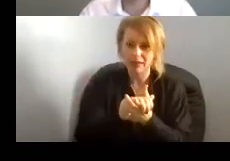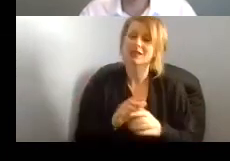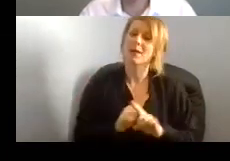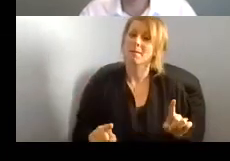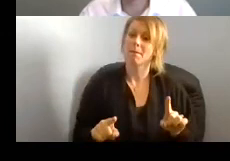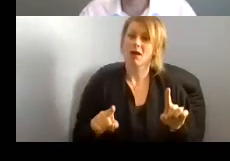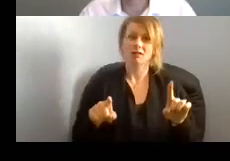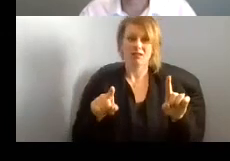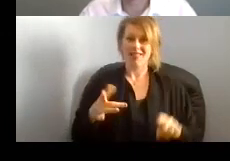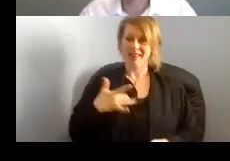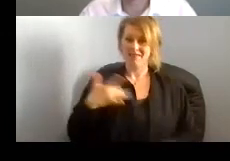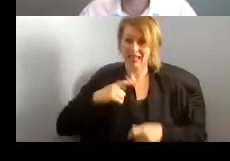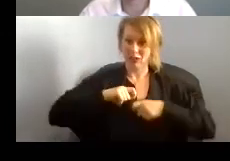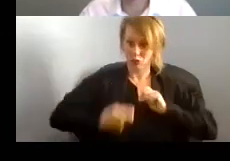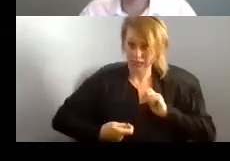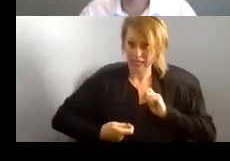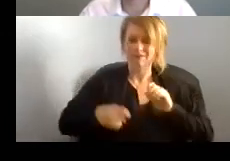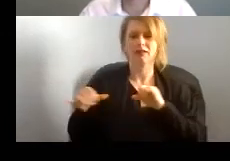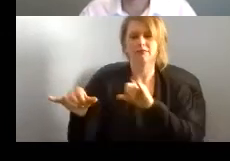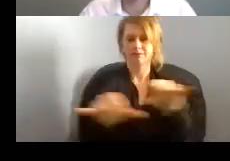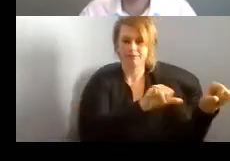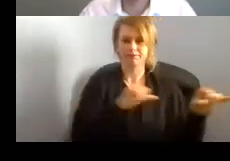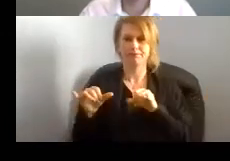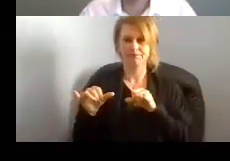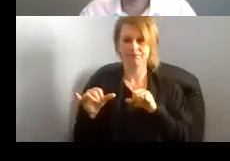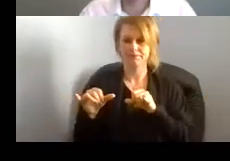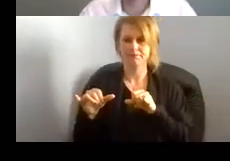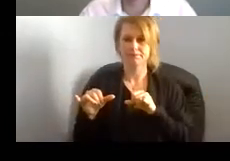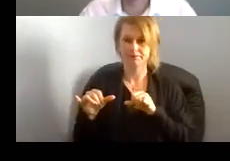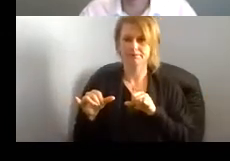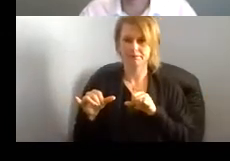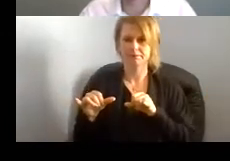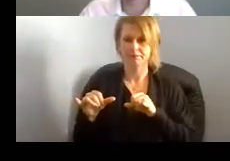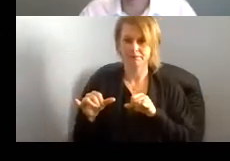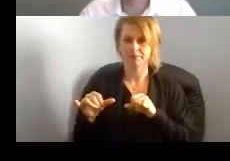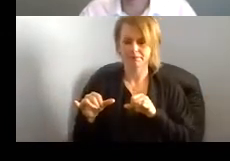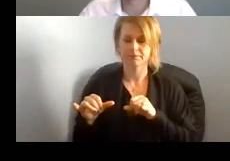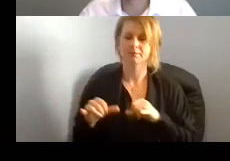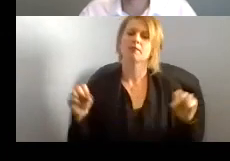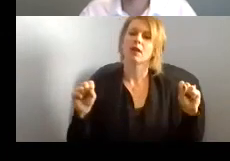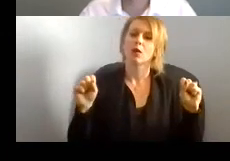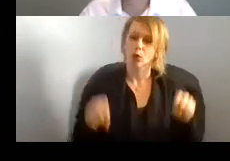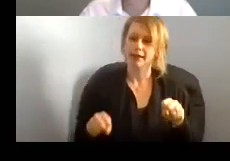When we recognize there’s a range of ways to experience and express grief, then we can explore ways to bridge cultural differences in order to help